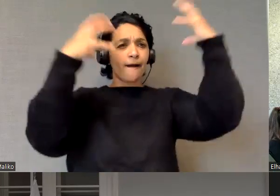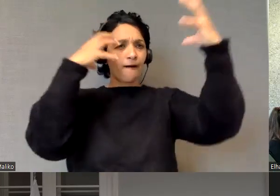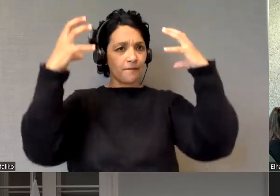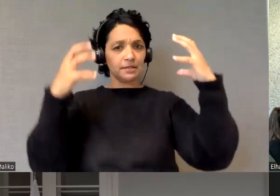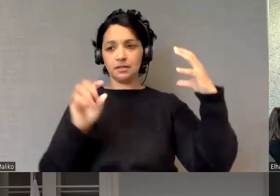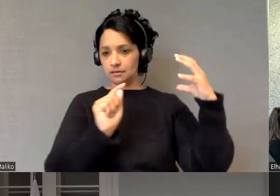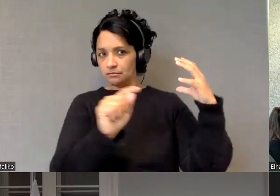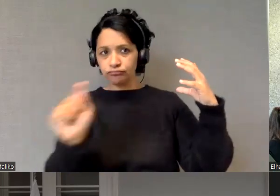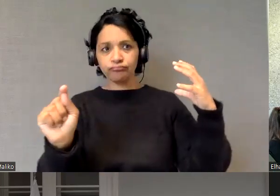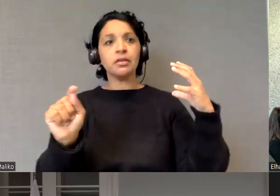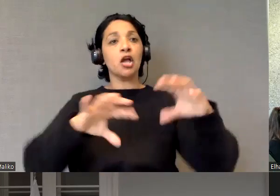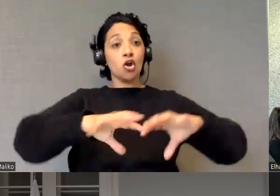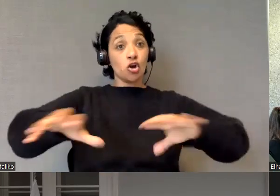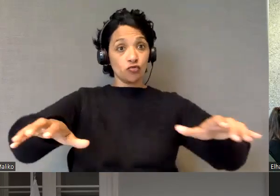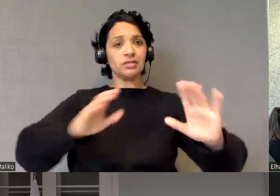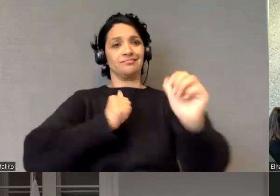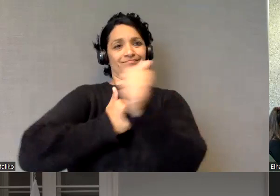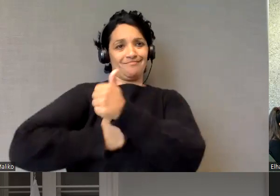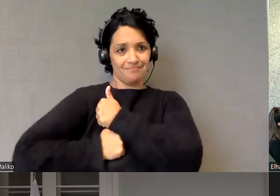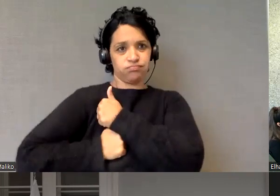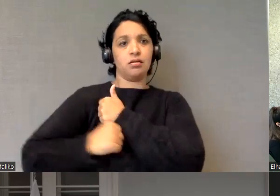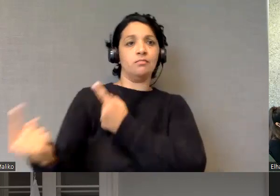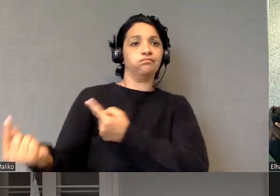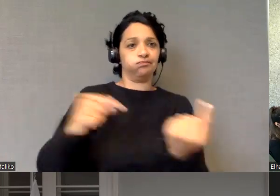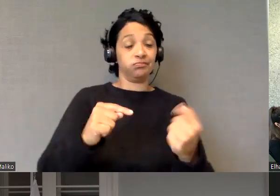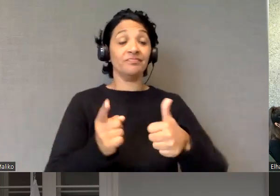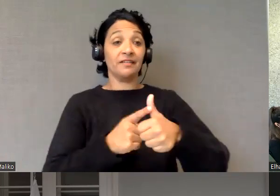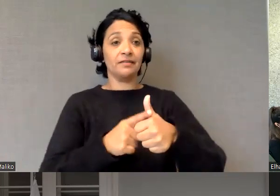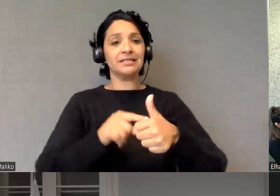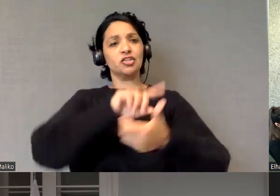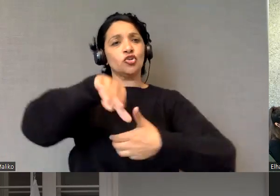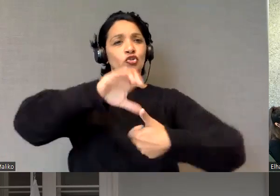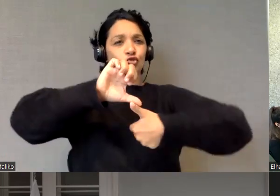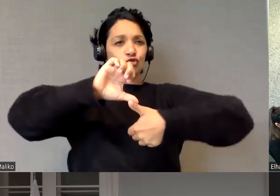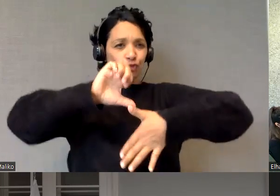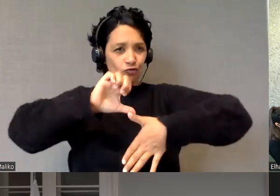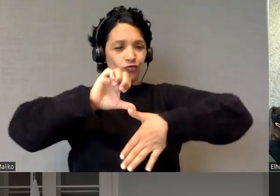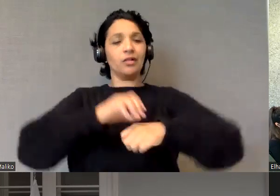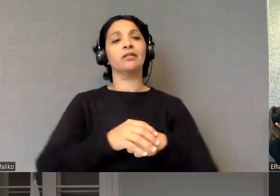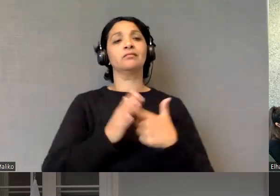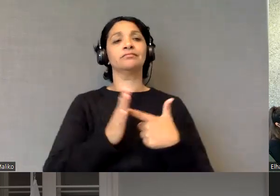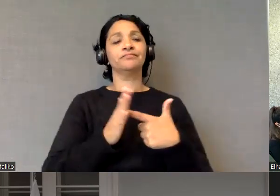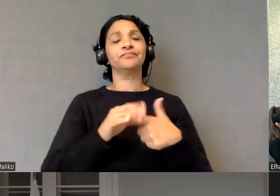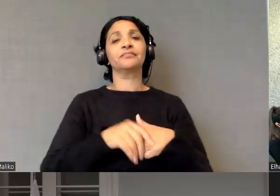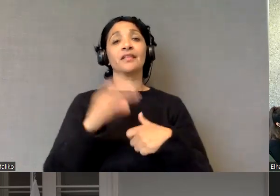with disabilities in three regions. First was central South America, the second region was Africa, I know Africa is a large